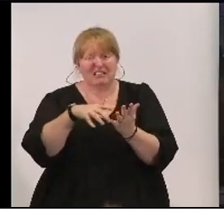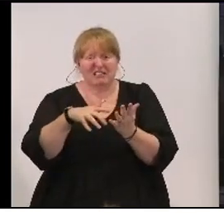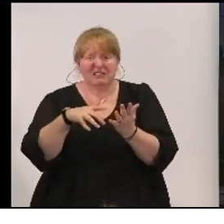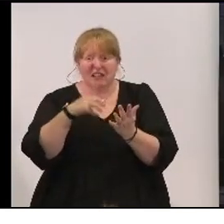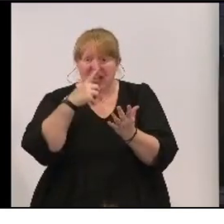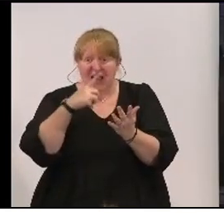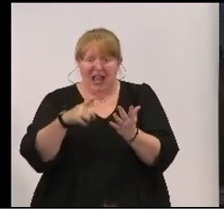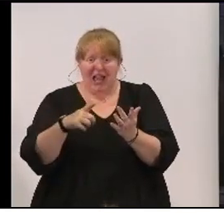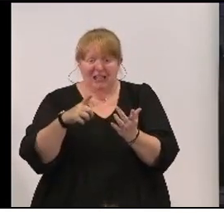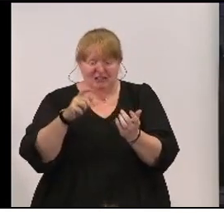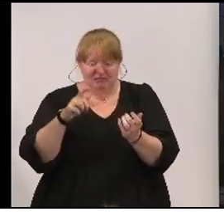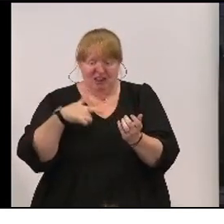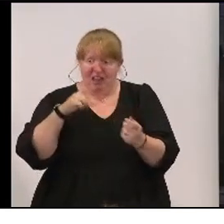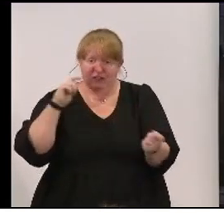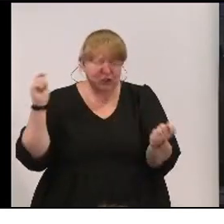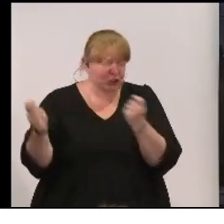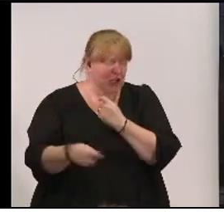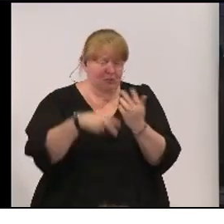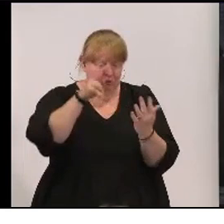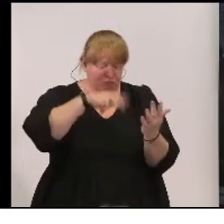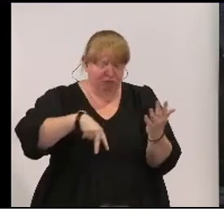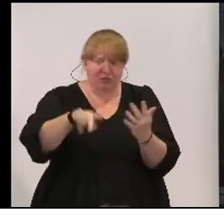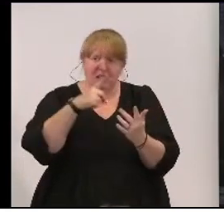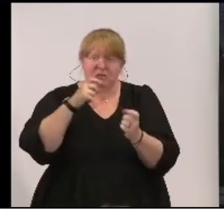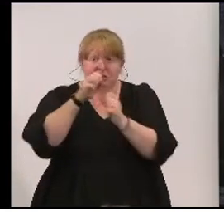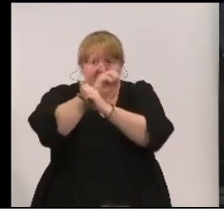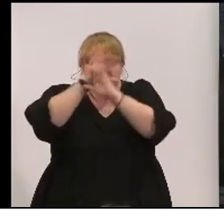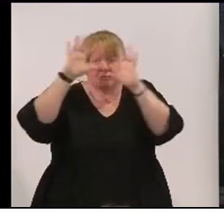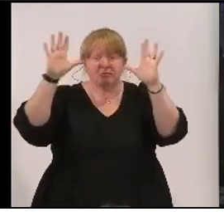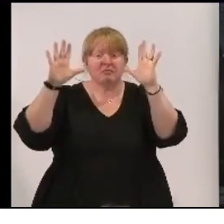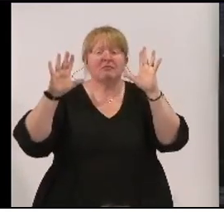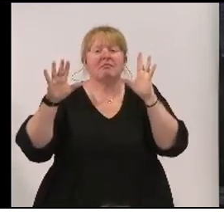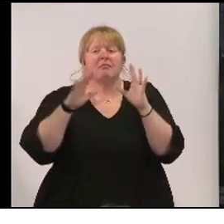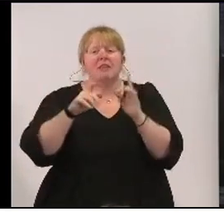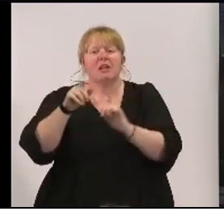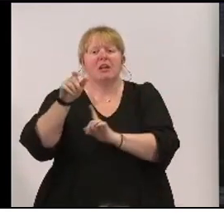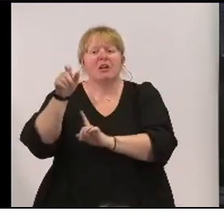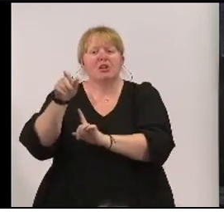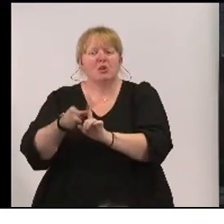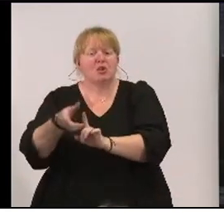It can be, you can imagine a scenario where a student learns the wrong medical